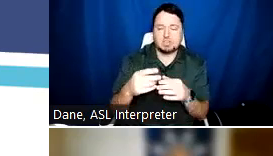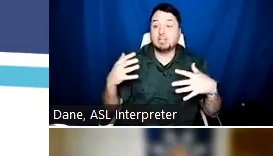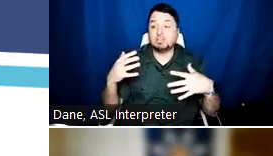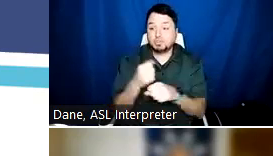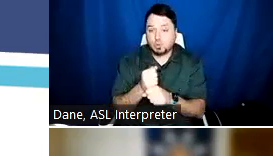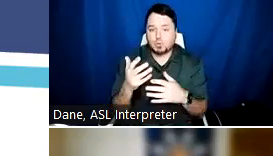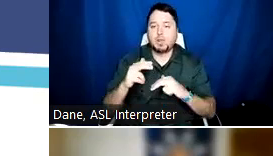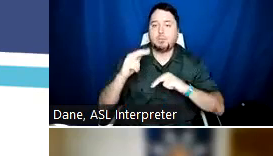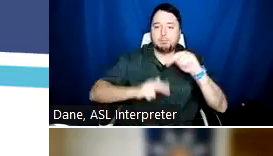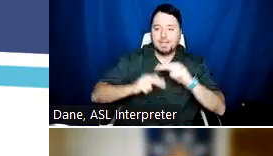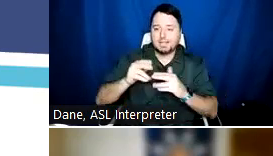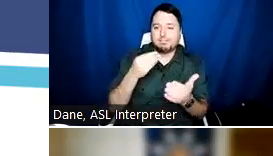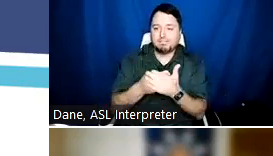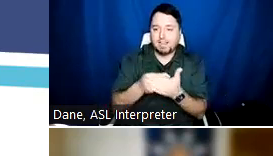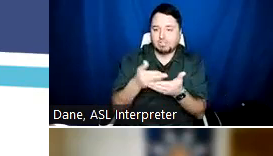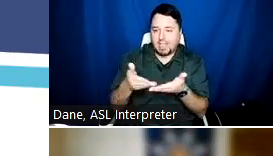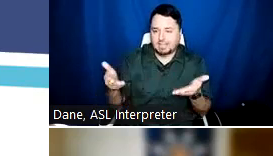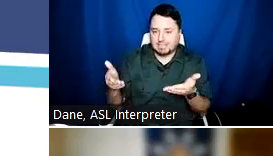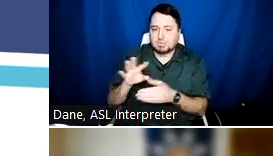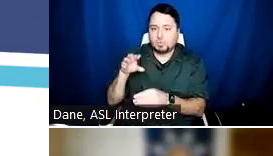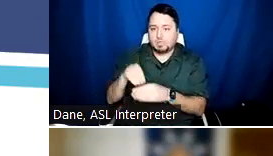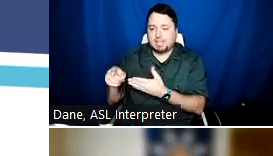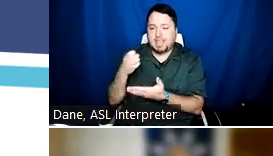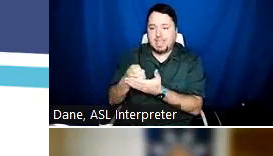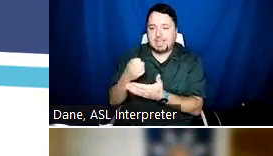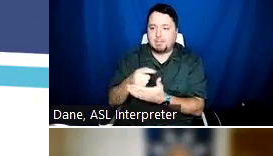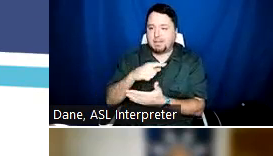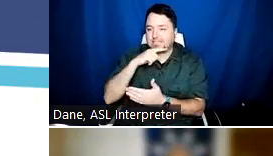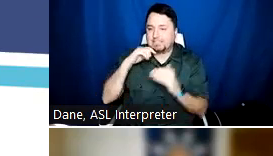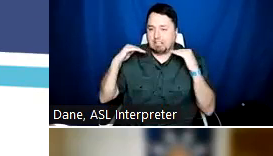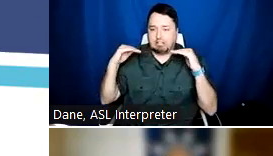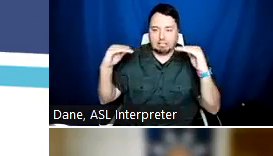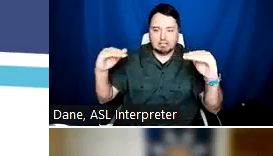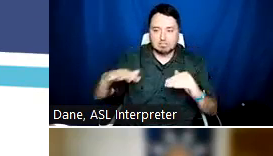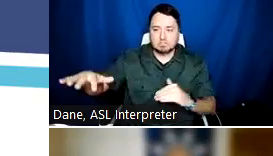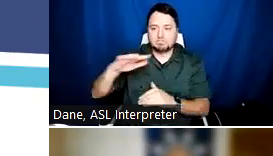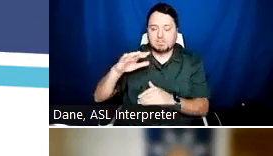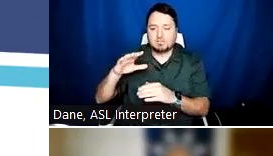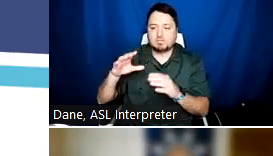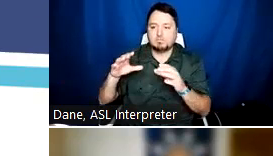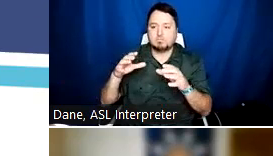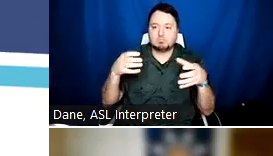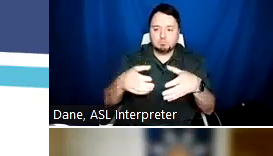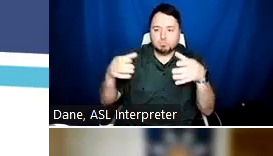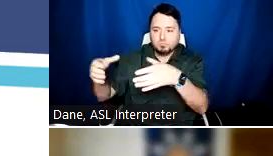financial assets within the economic deserts of reservations and urban native communities.